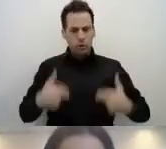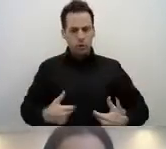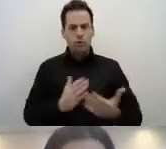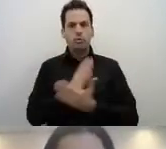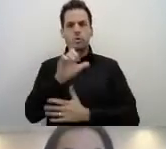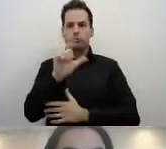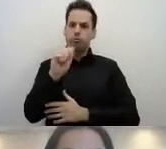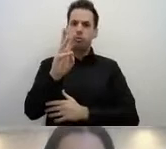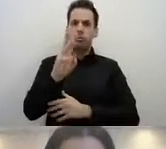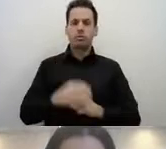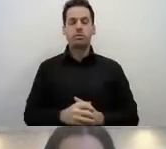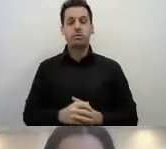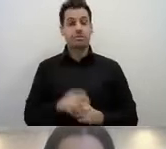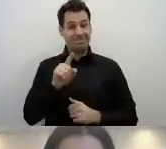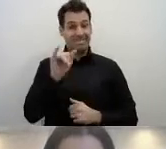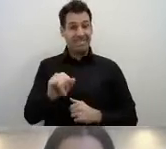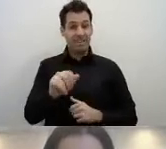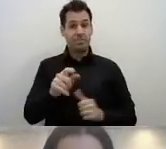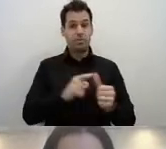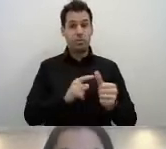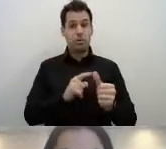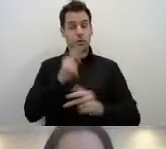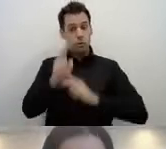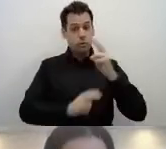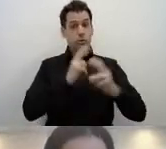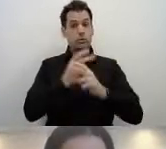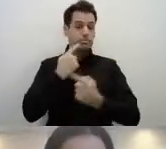it comes to us from the universal declaration of human rights which